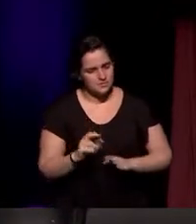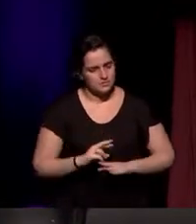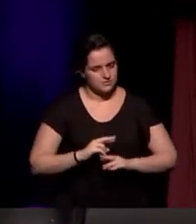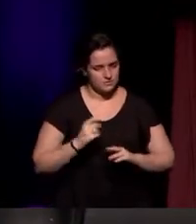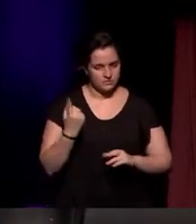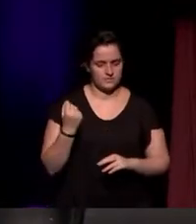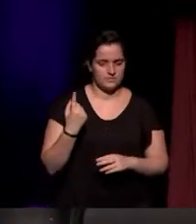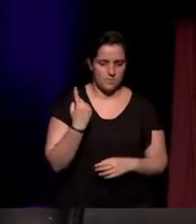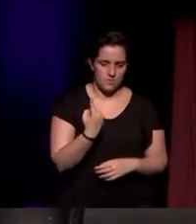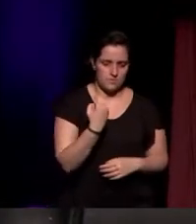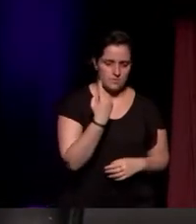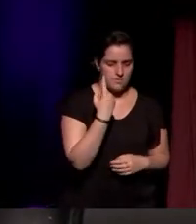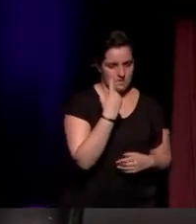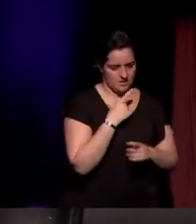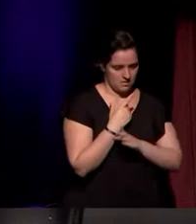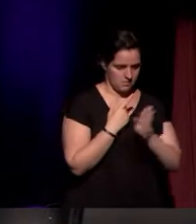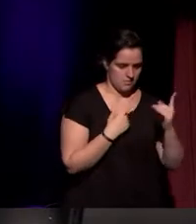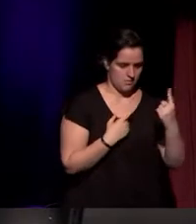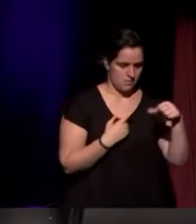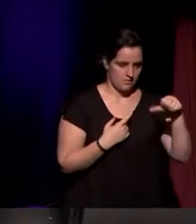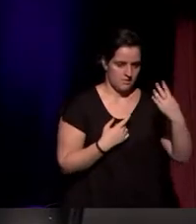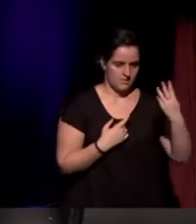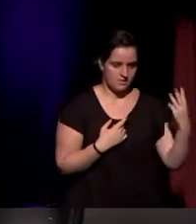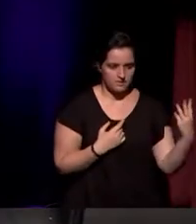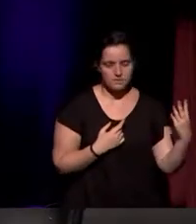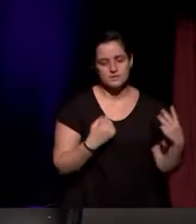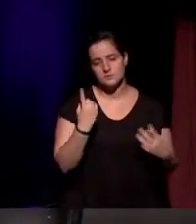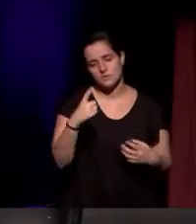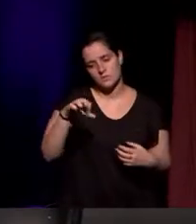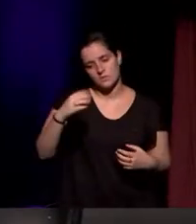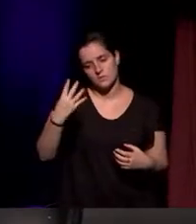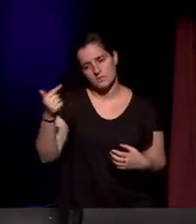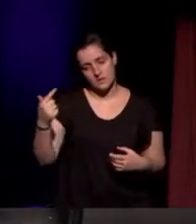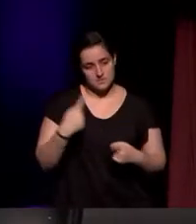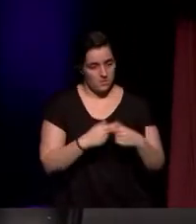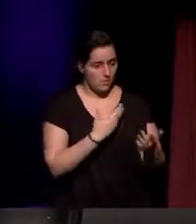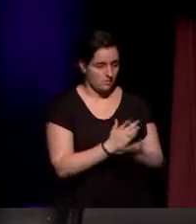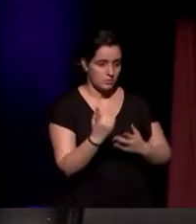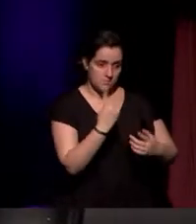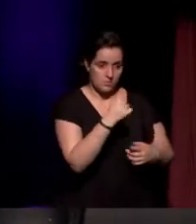one is from 1943, and another from 1947, because it began in 1943 and ended in 1947,